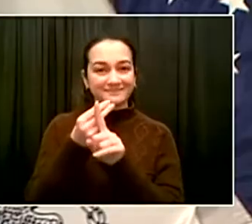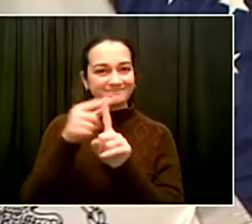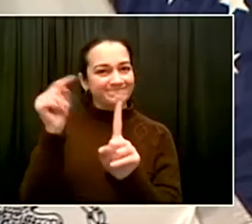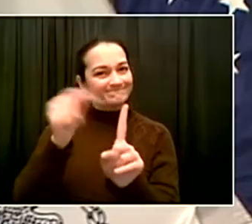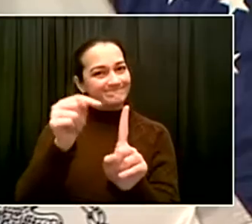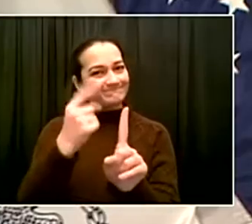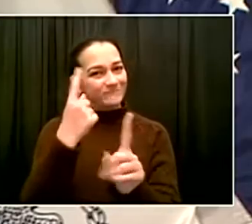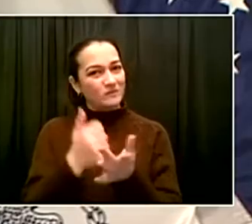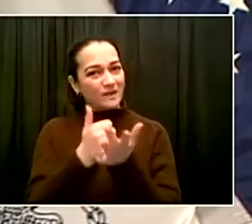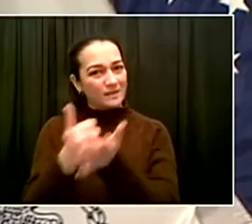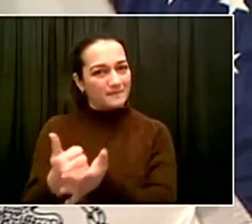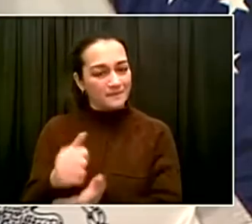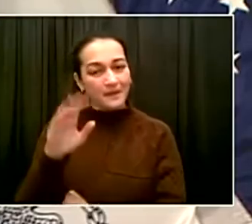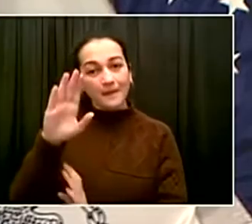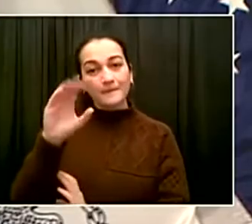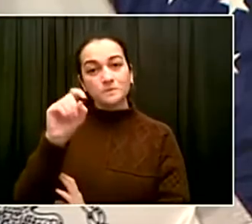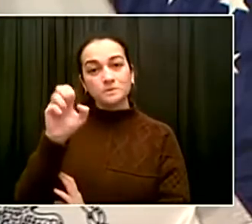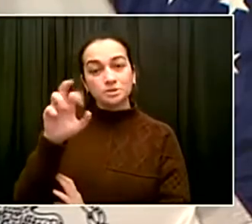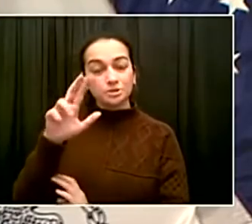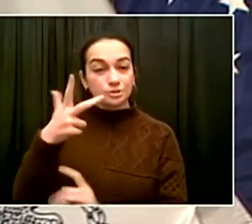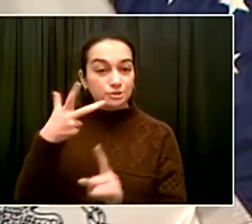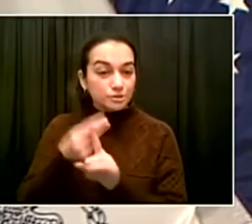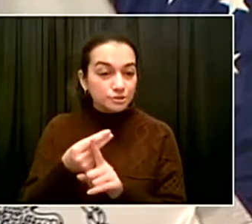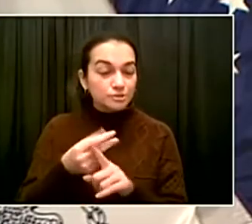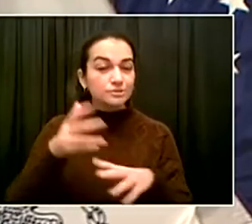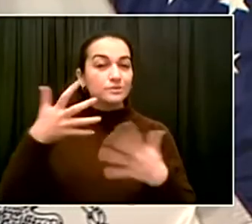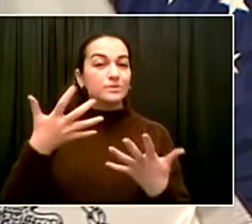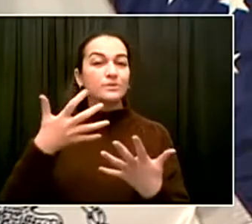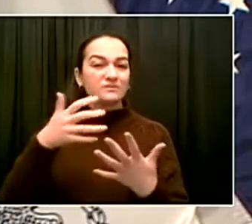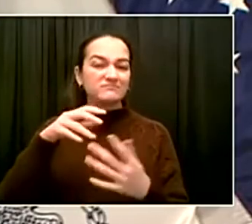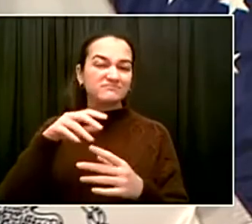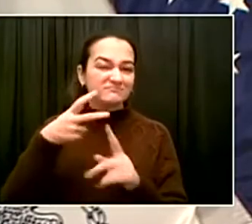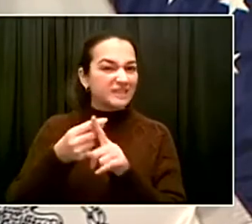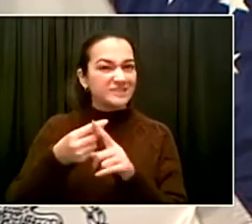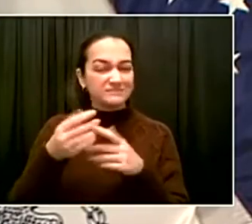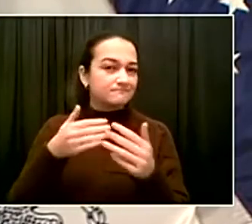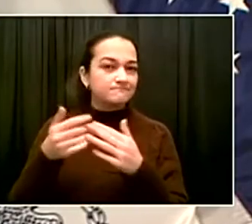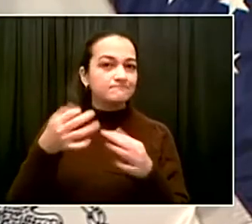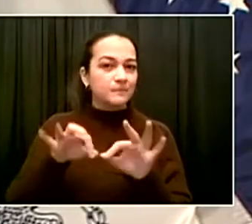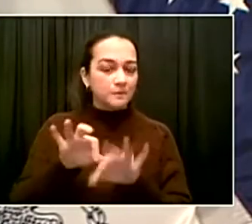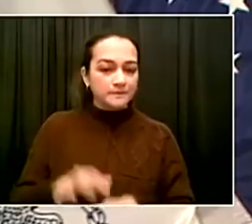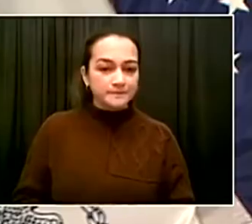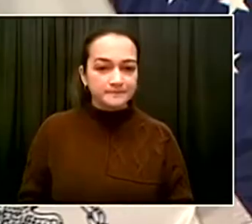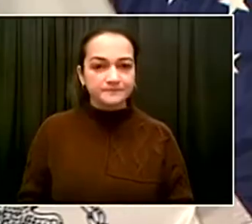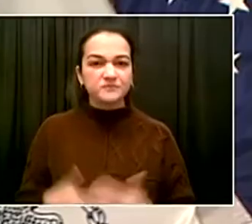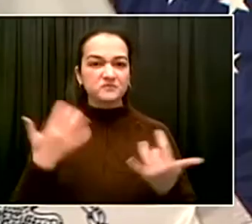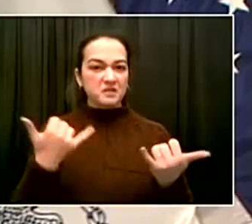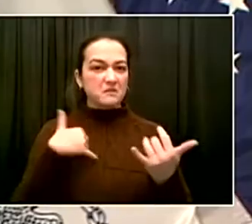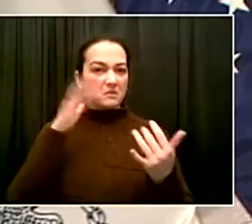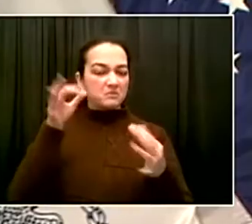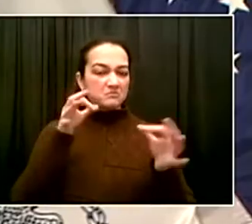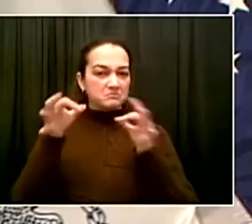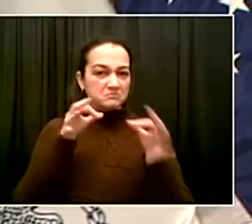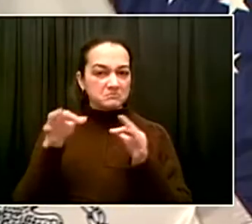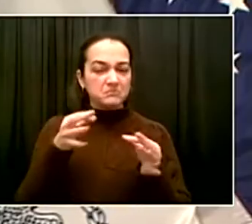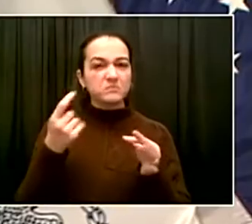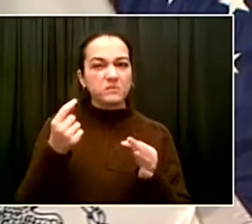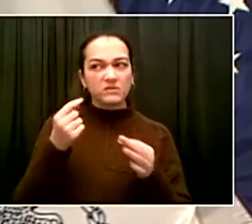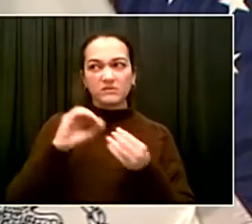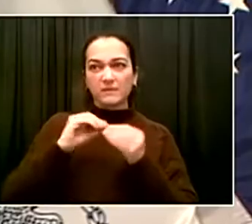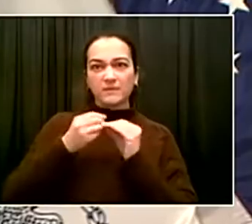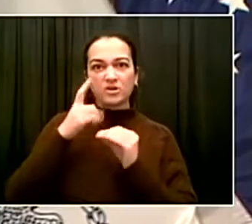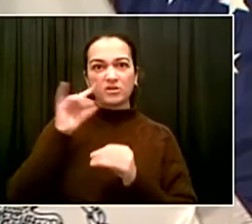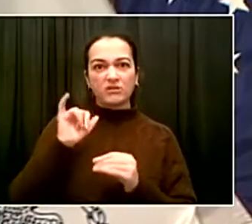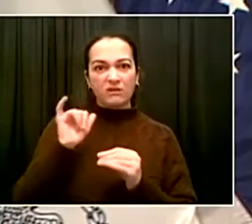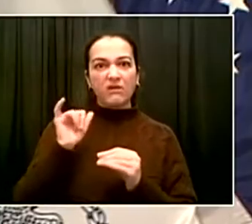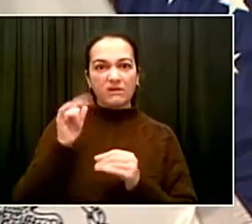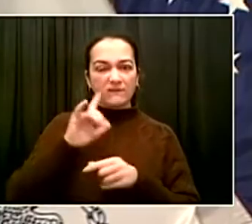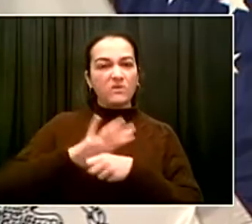WE HAVE THE TOOLS.